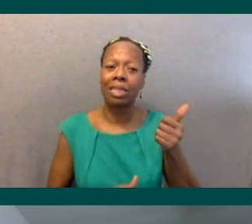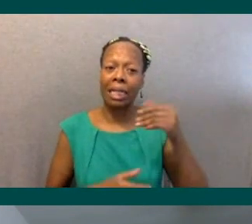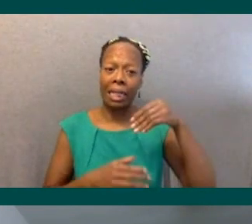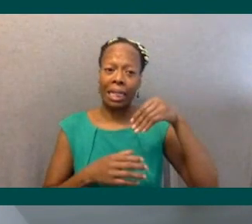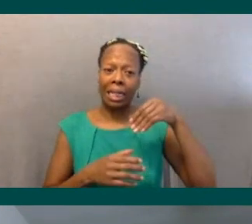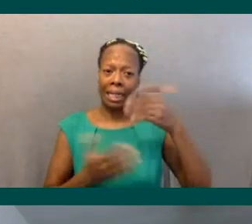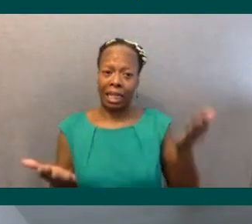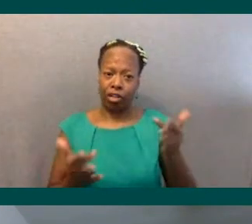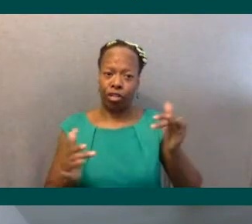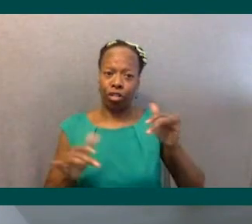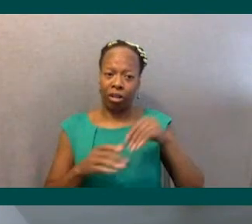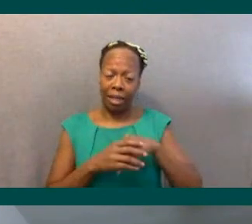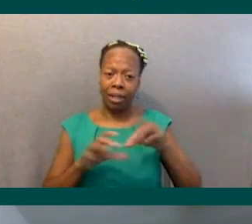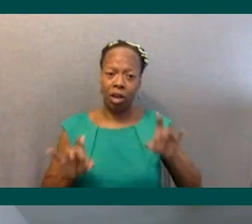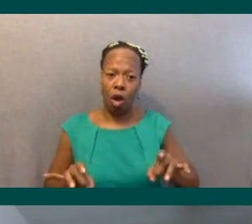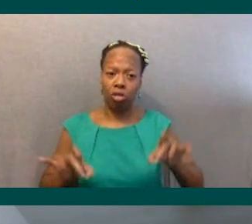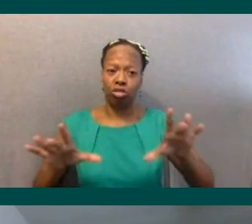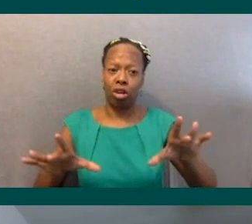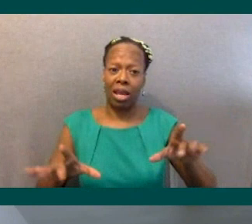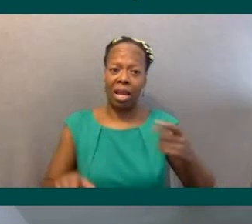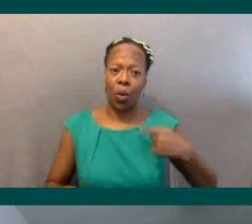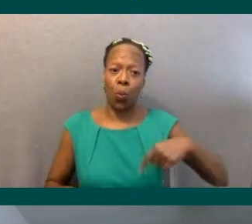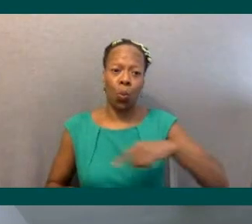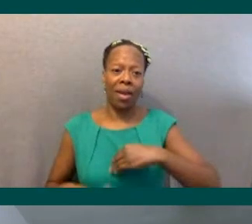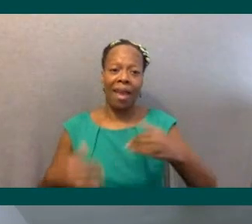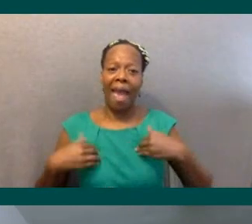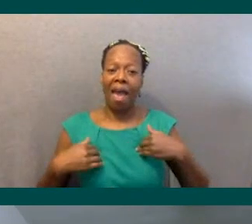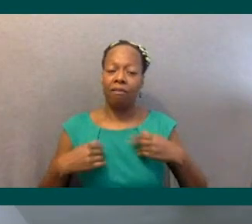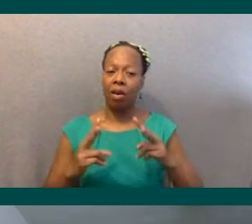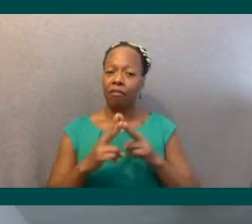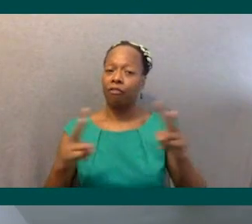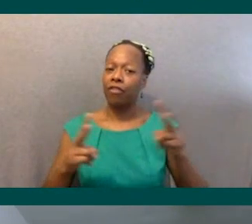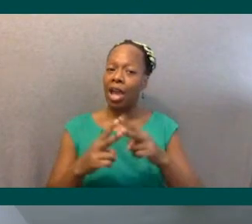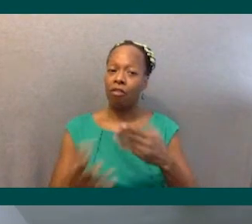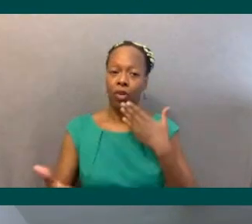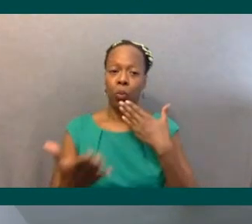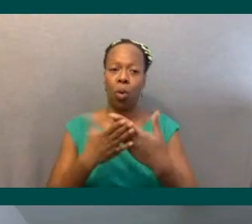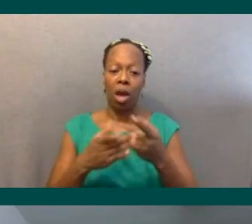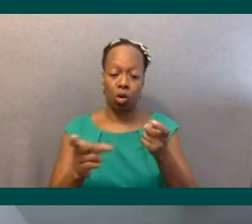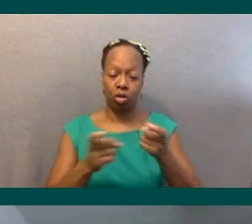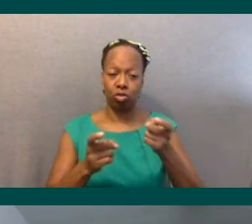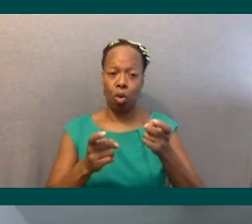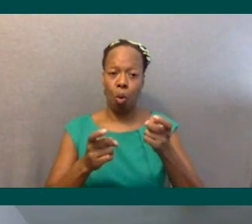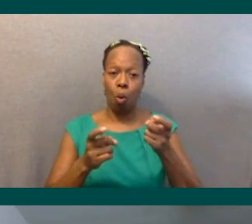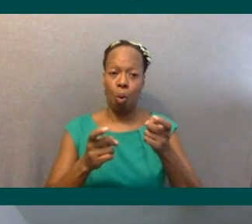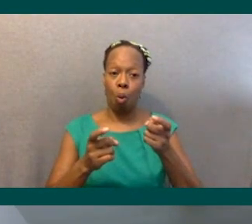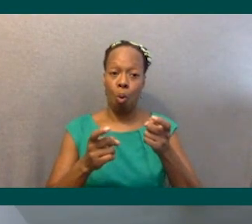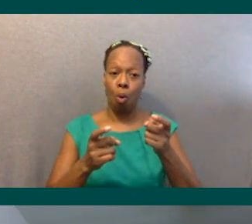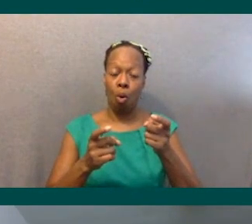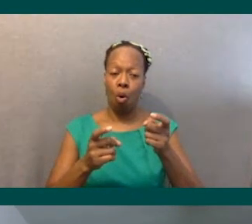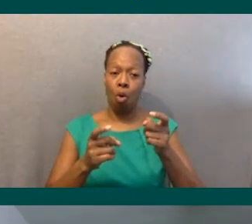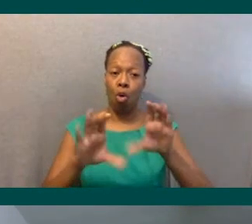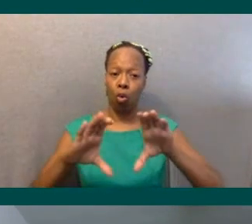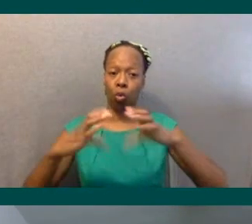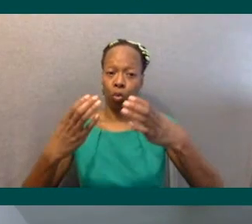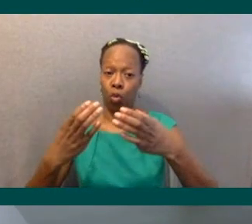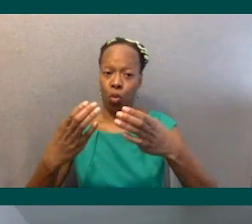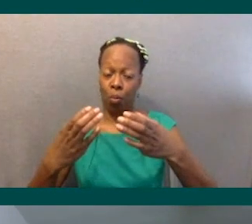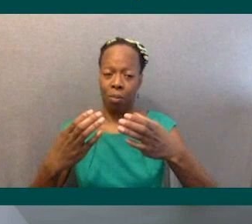and very crucial population there, because I could follow these children over the years,